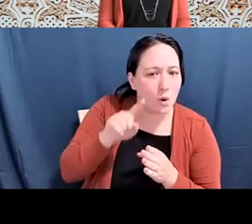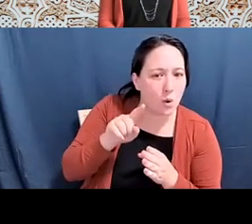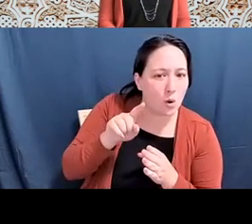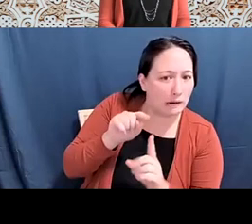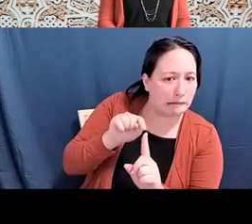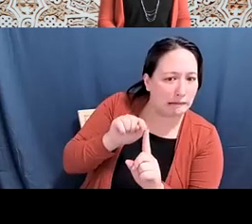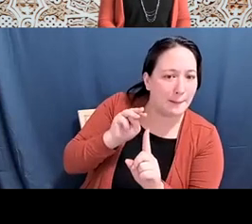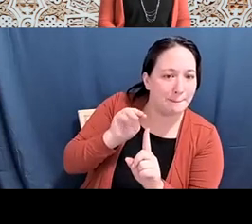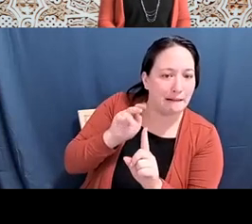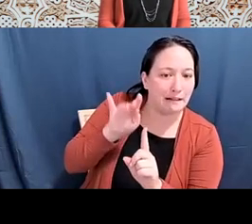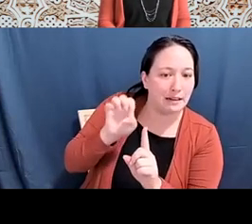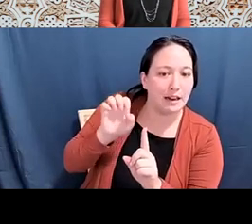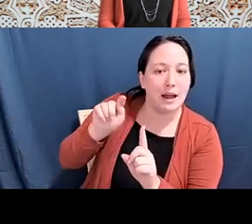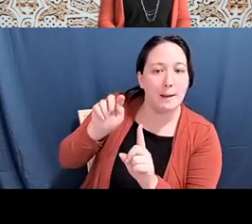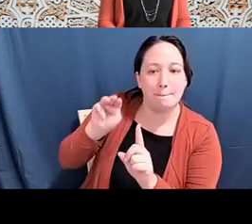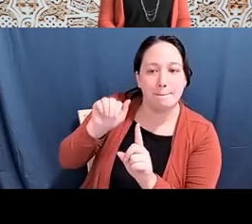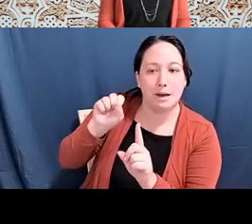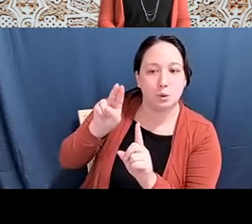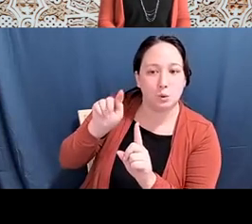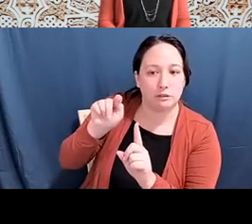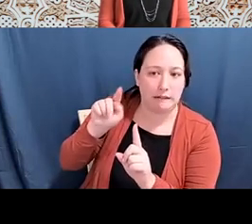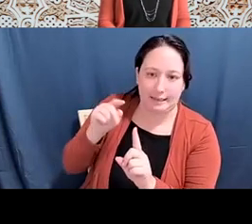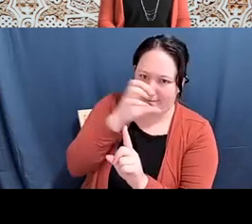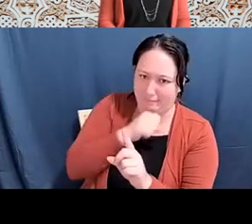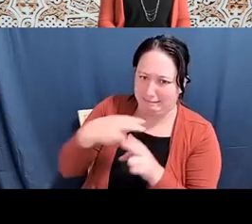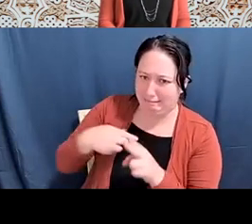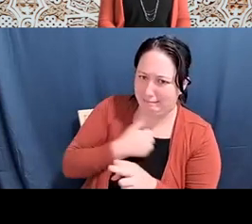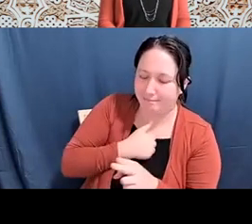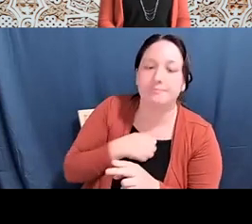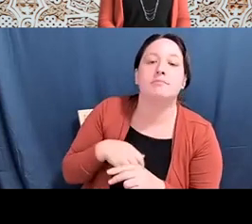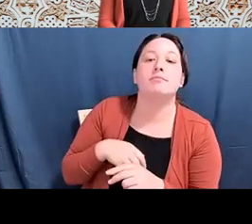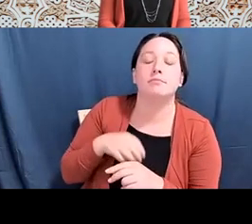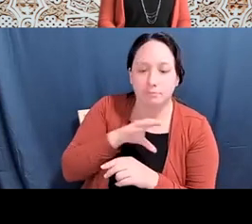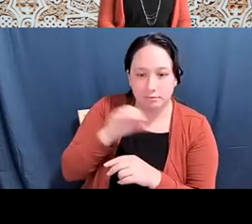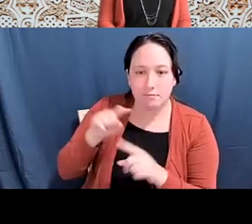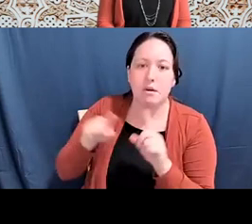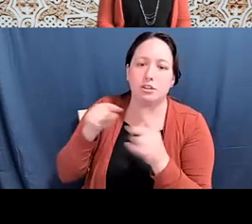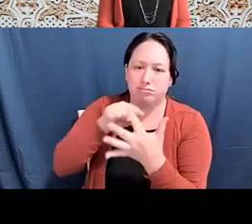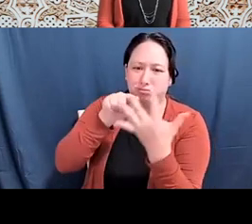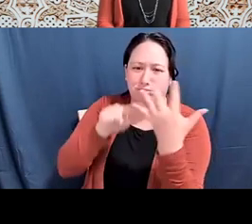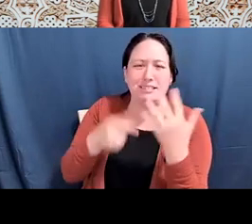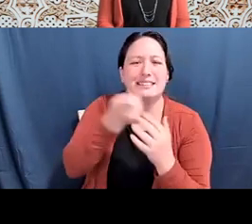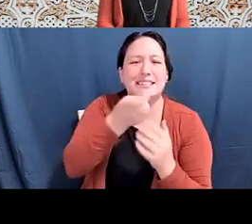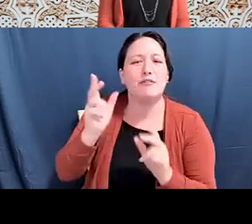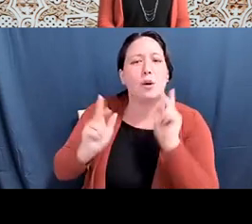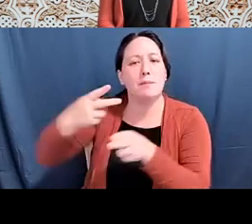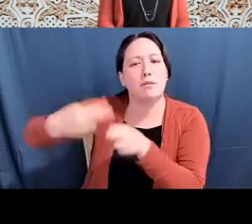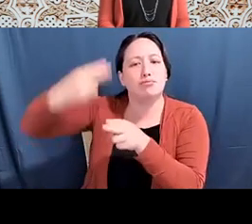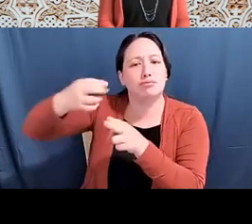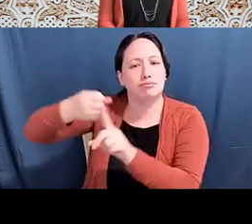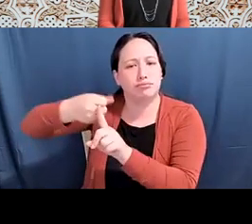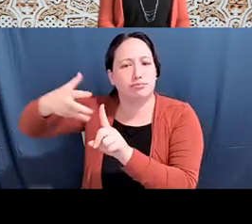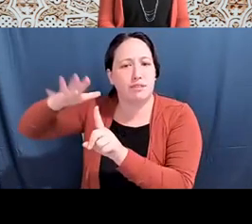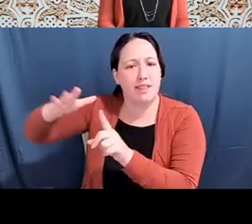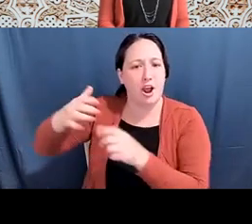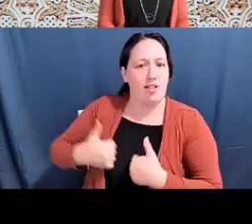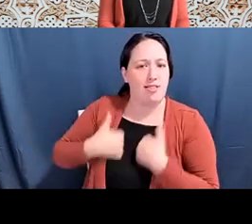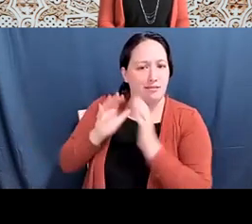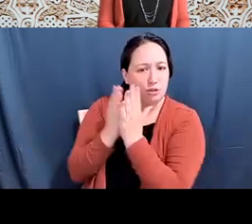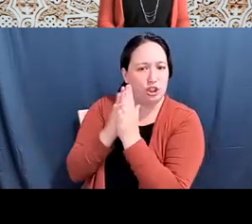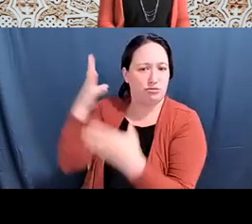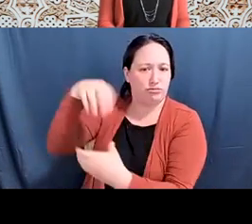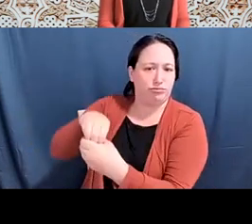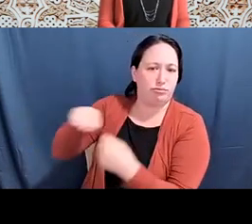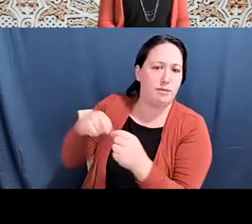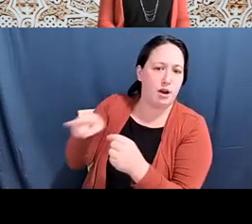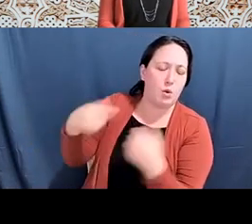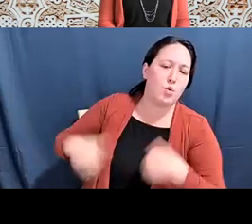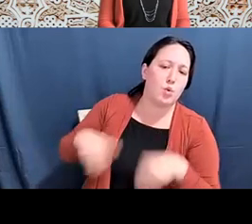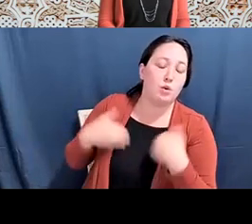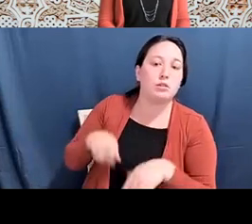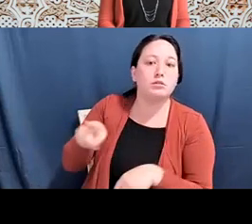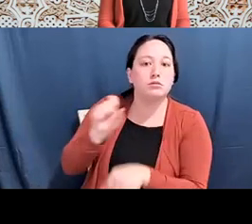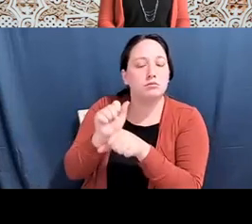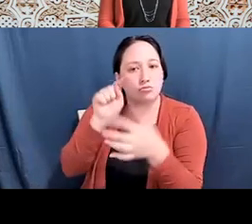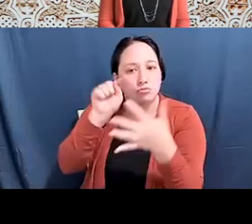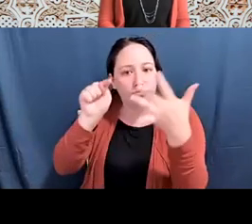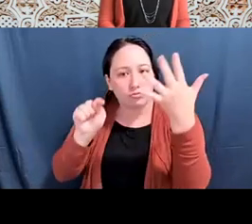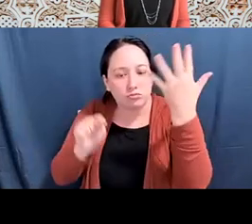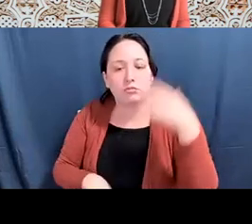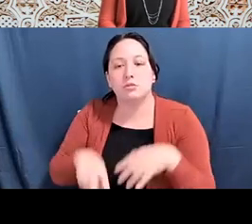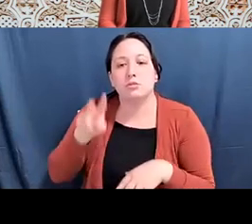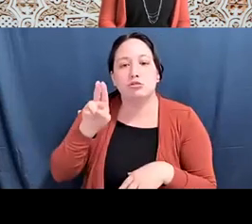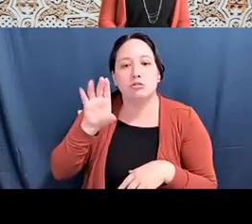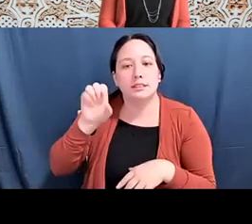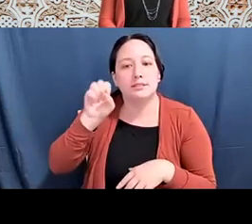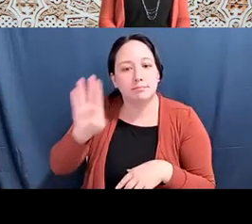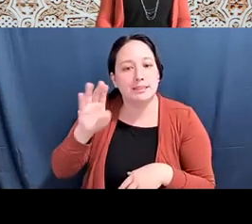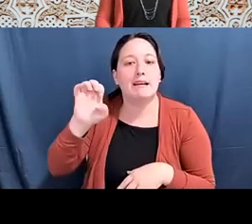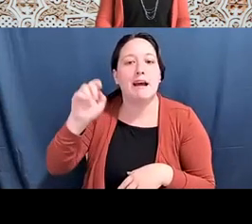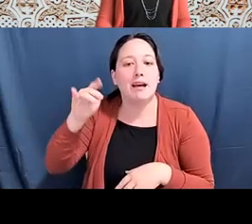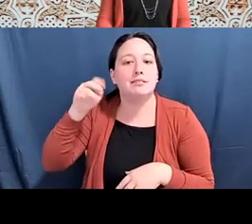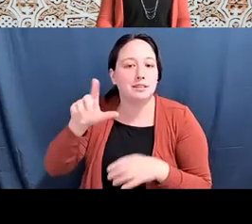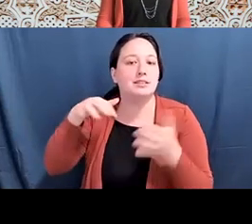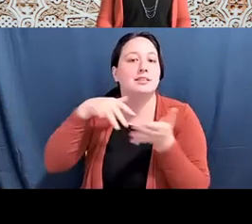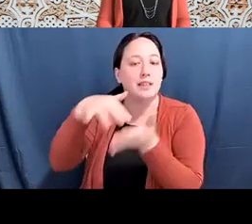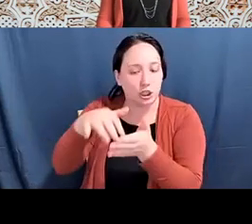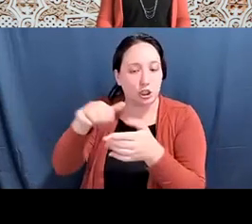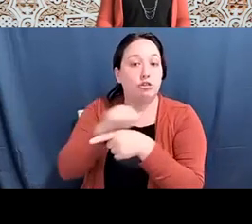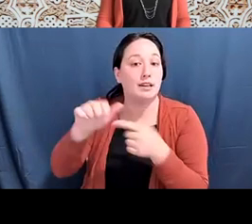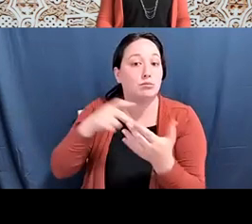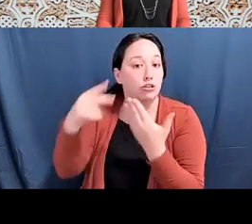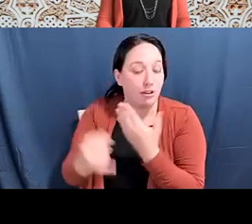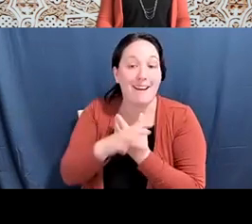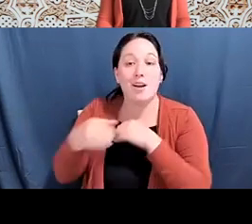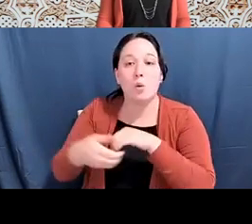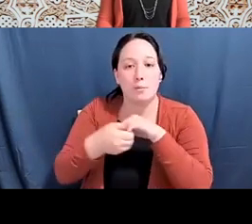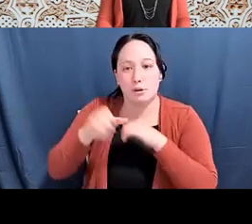Heather McCarty: and Heartbeat of Struggle: The Revolutionary Life of Yuri Kochiyama. She works with UC... the UCLA Asian American studies digital textbook project, the UCSB EXITO ethnic studies teacher training project, and cooperation Santa Barbara, and we are delighted to have her today.